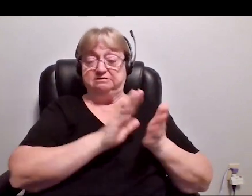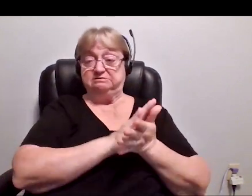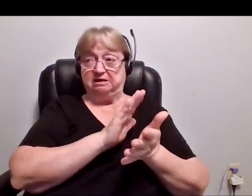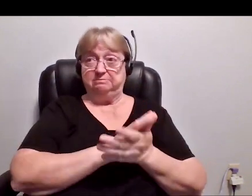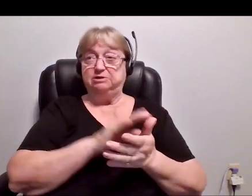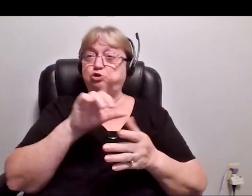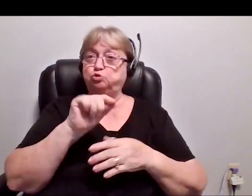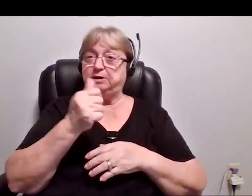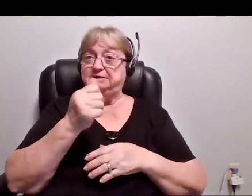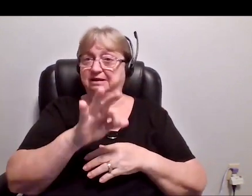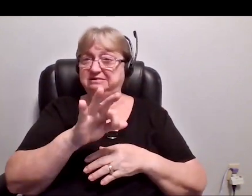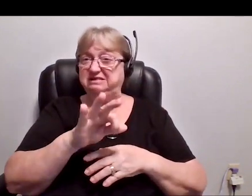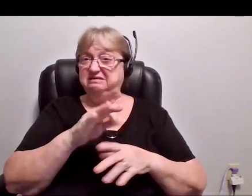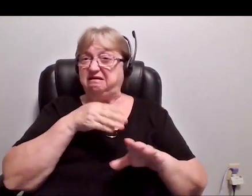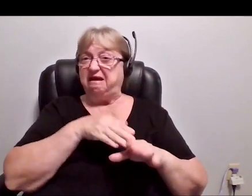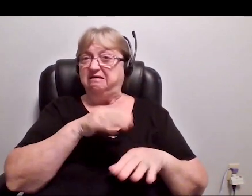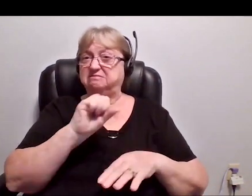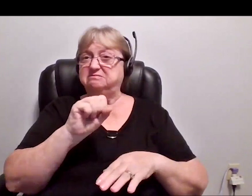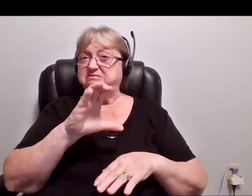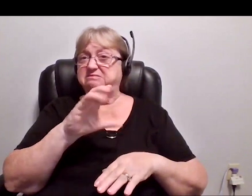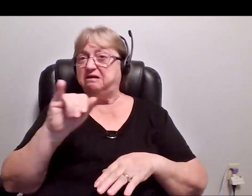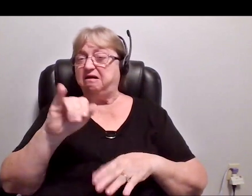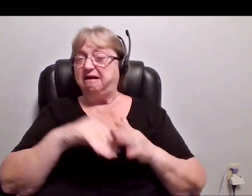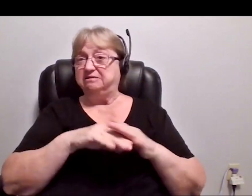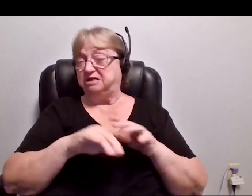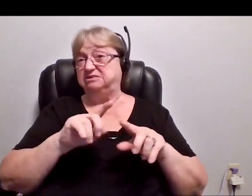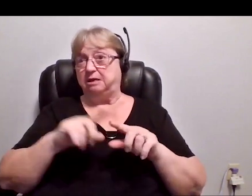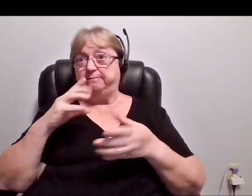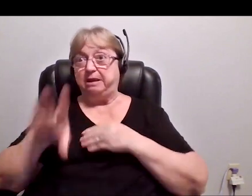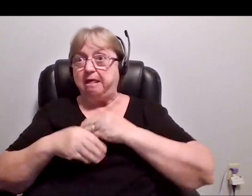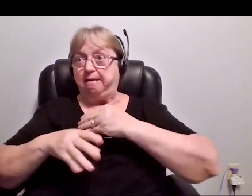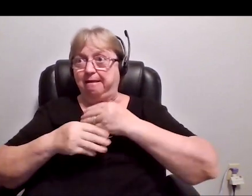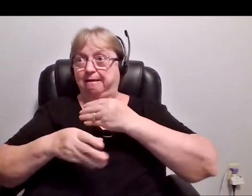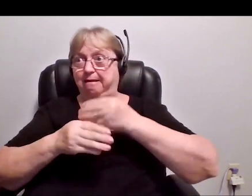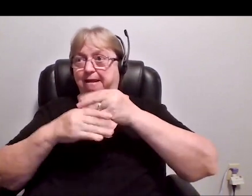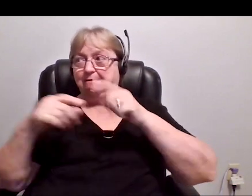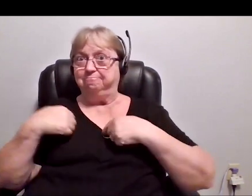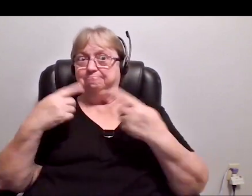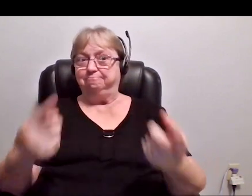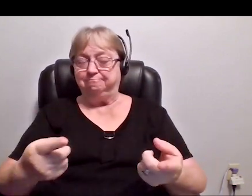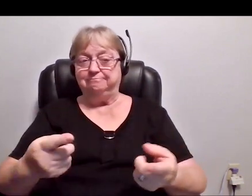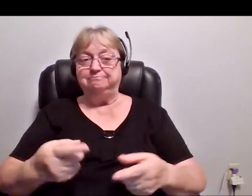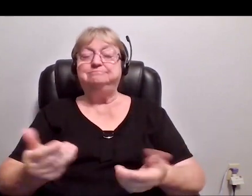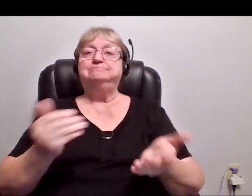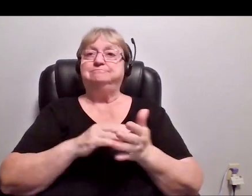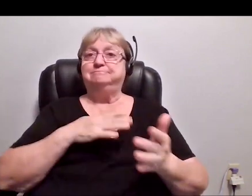and have been adding to it ever since. Again, my contact info is info@see3d.org,